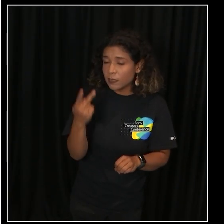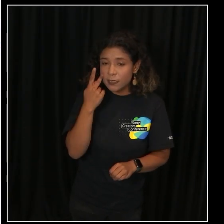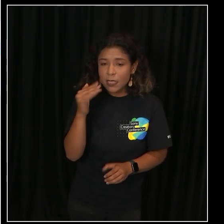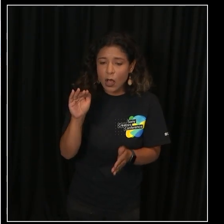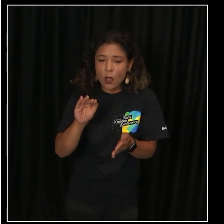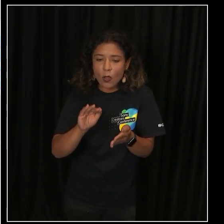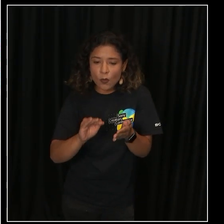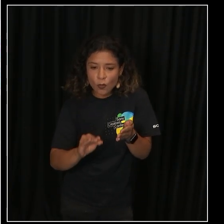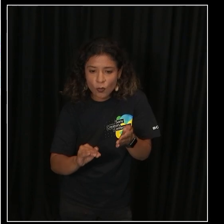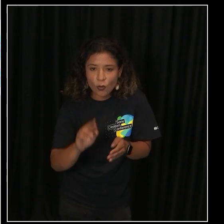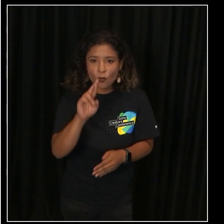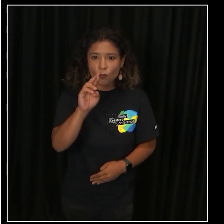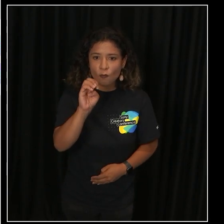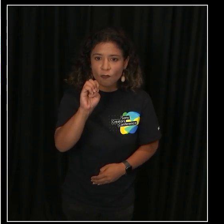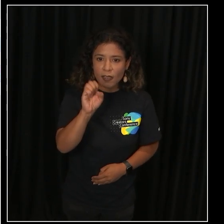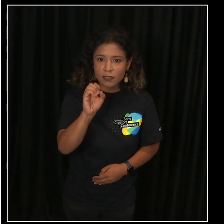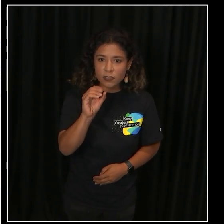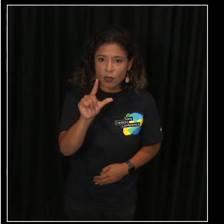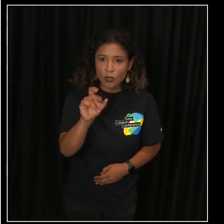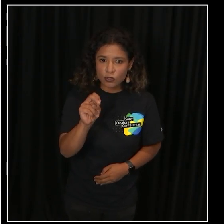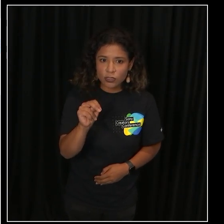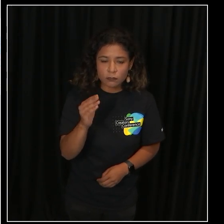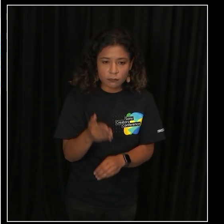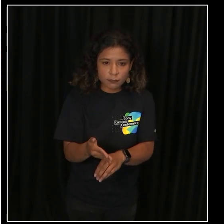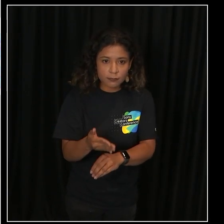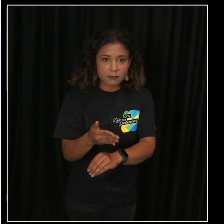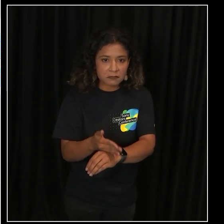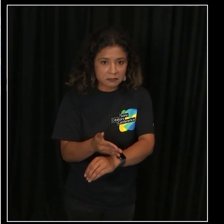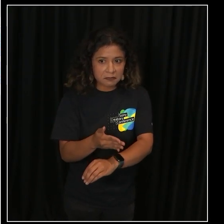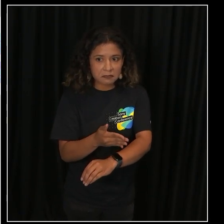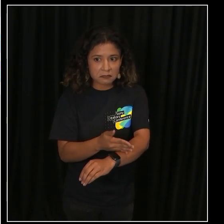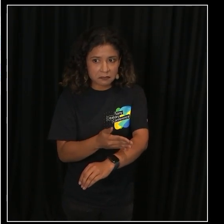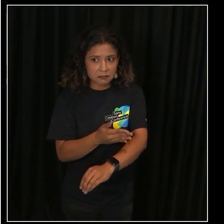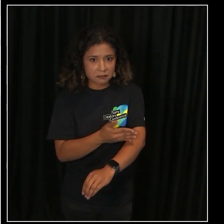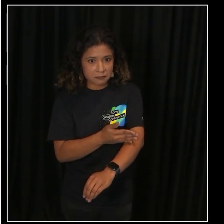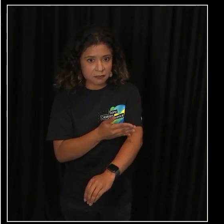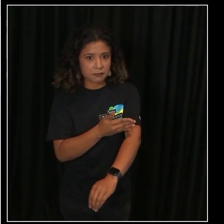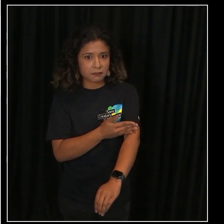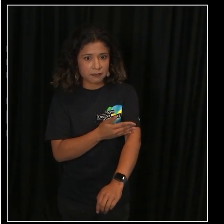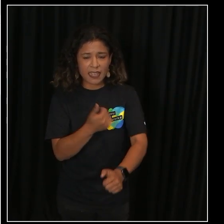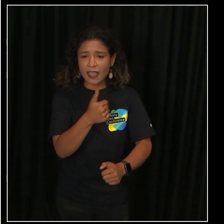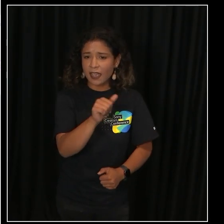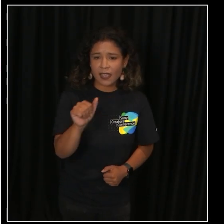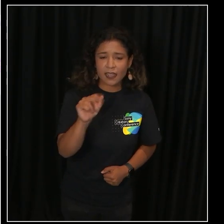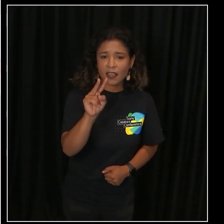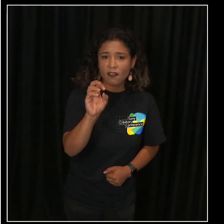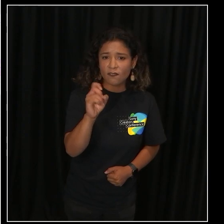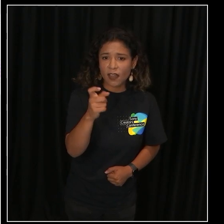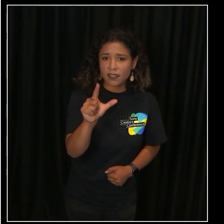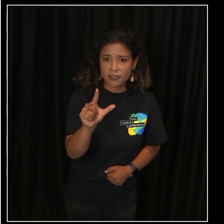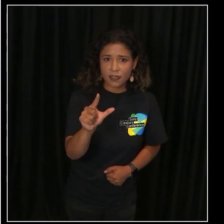it actually looks a lot more coherent. It's resolution-independent. You can do this with any number of voxels. We actually start with voxels and then